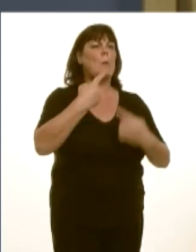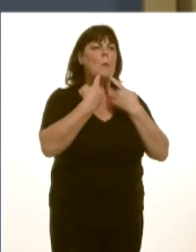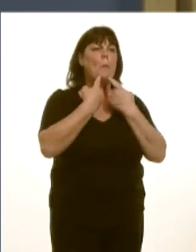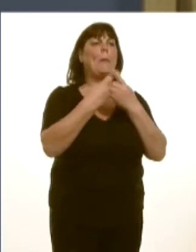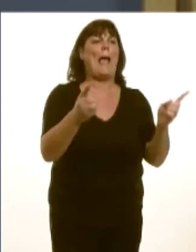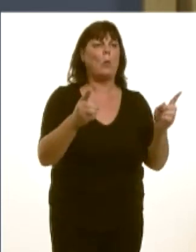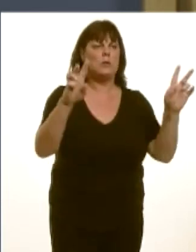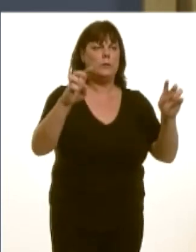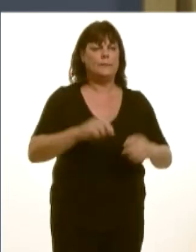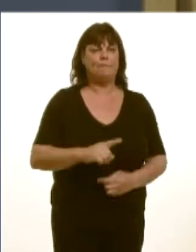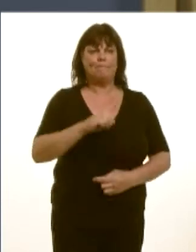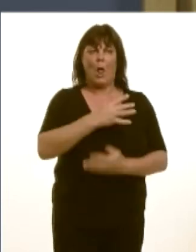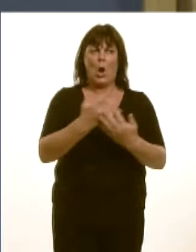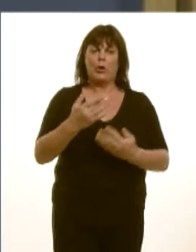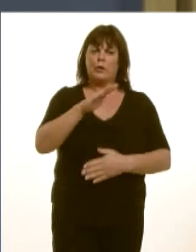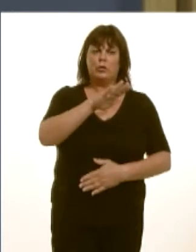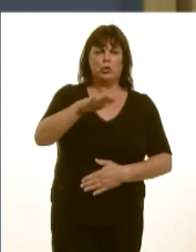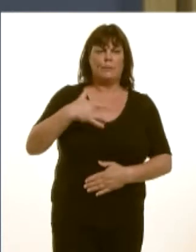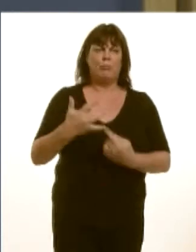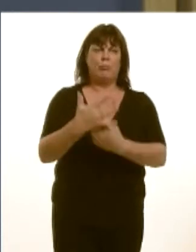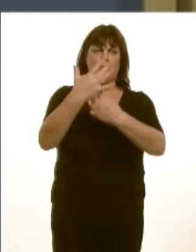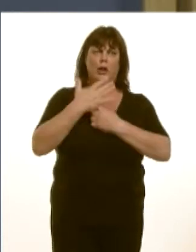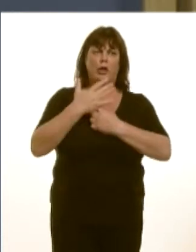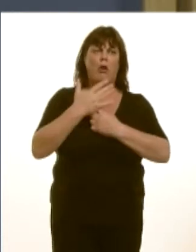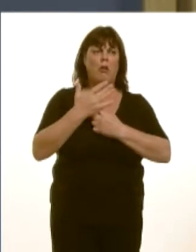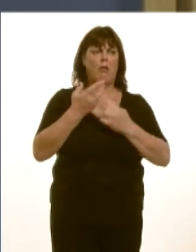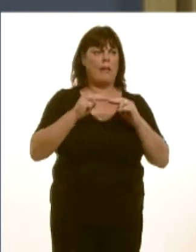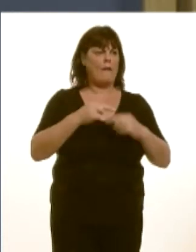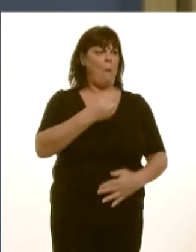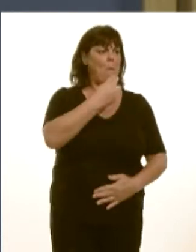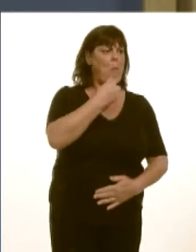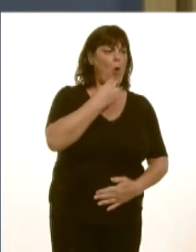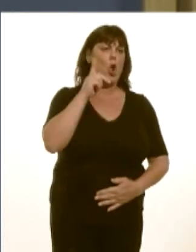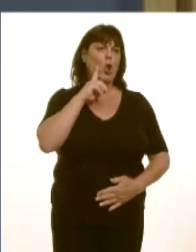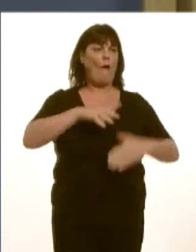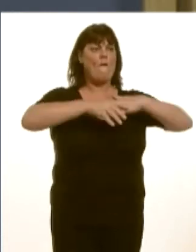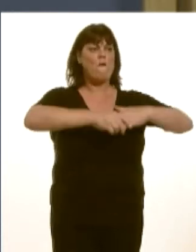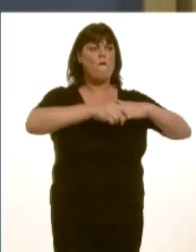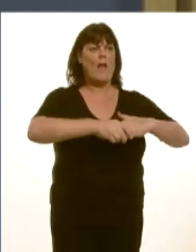a boy-girl friendship into a boyfriend-girlfriend relationship.